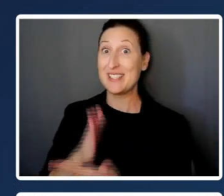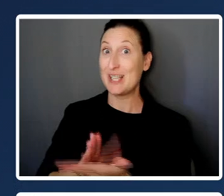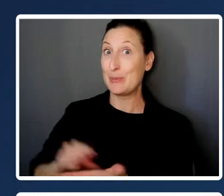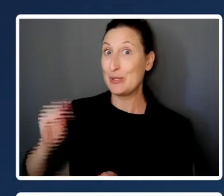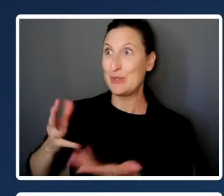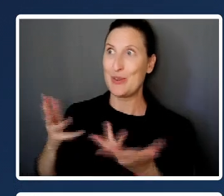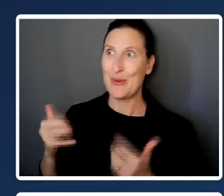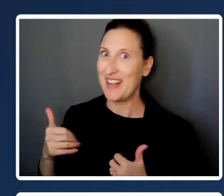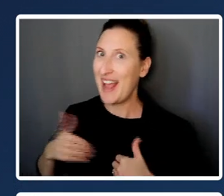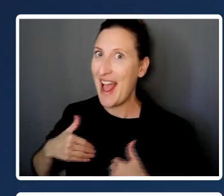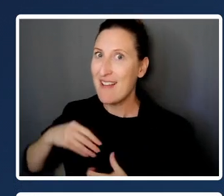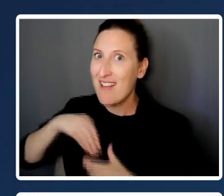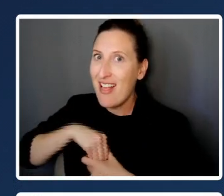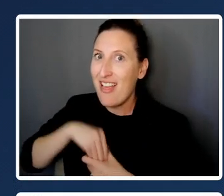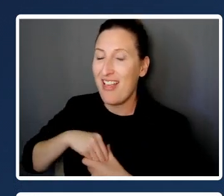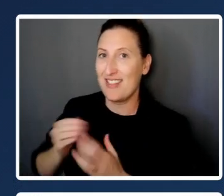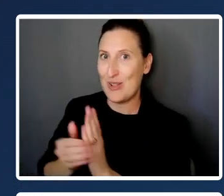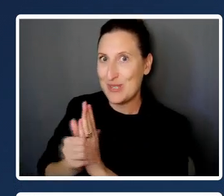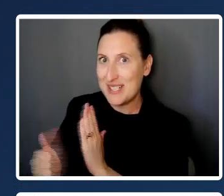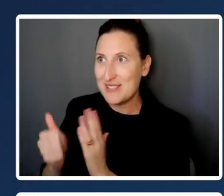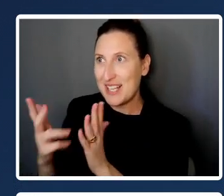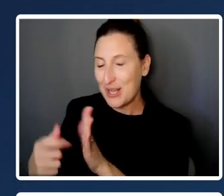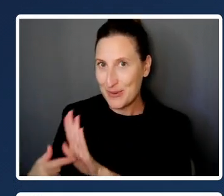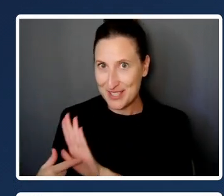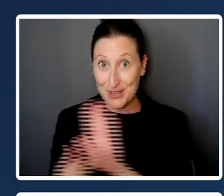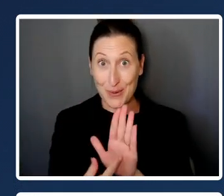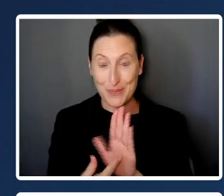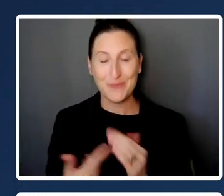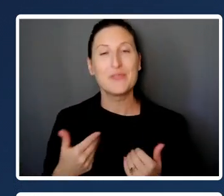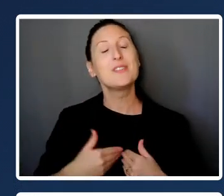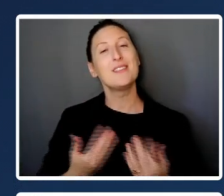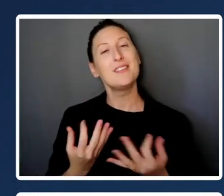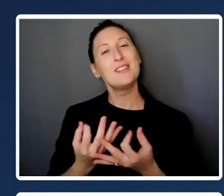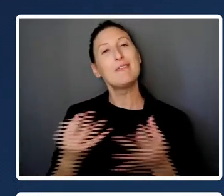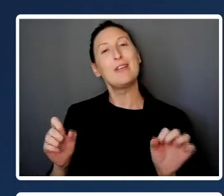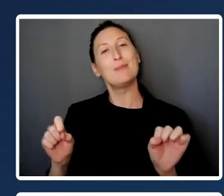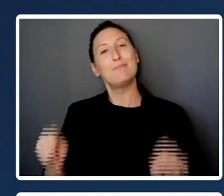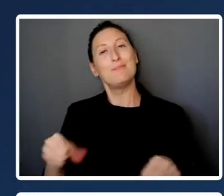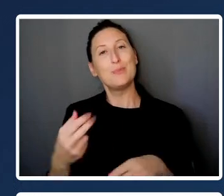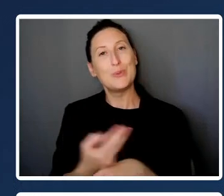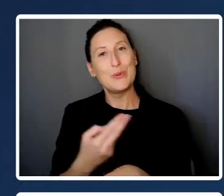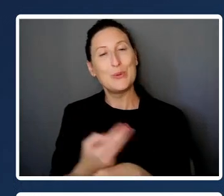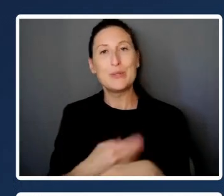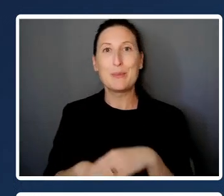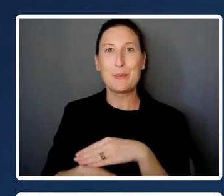So, they had the freedom to use basic art materials, but we also encouraged them to